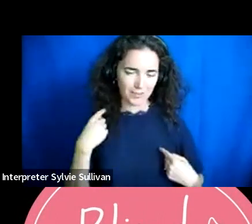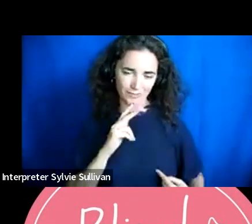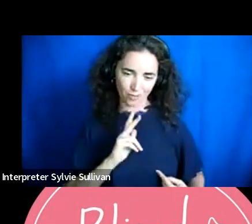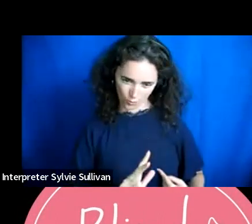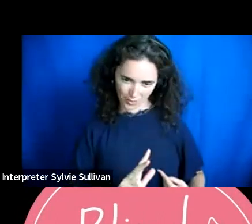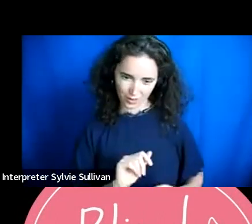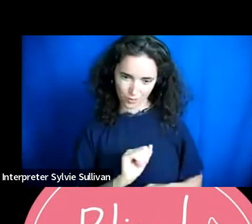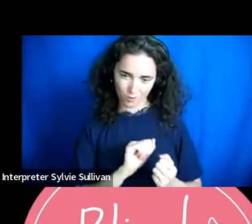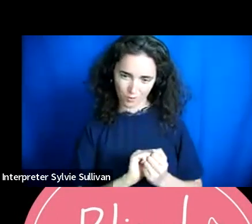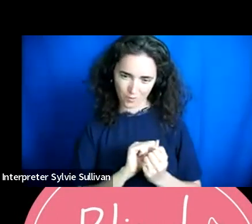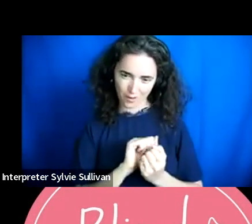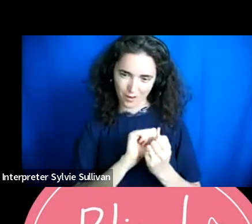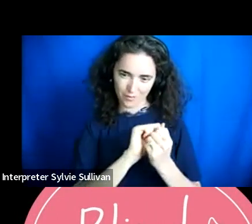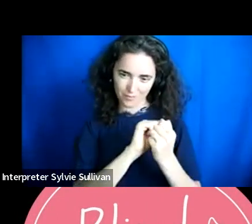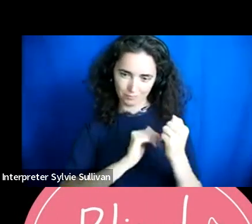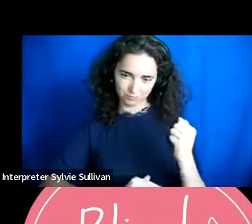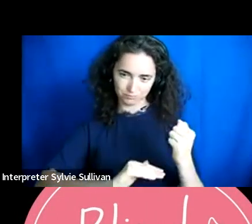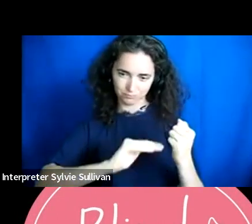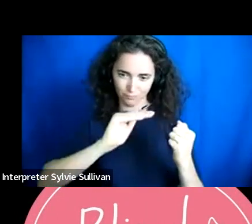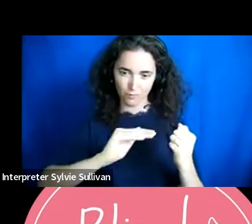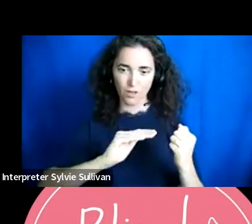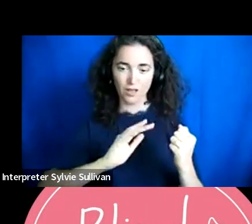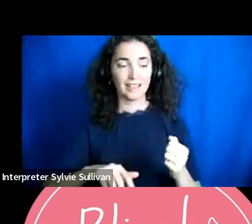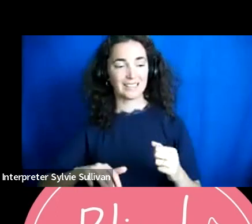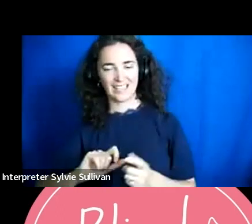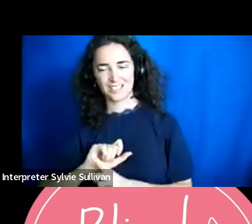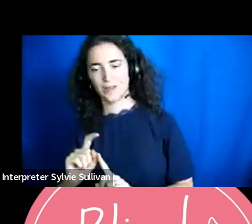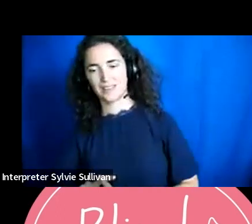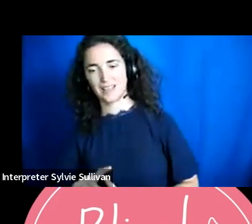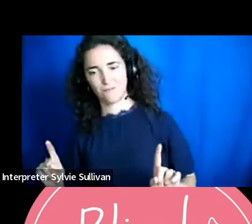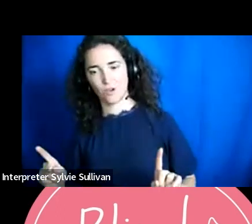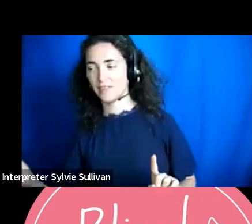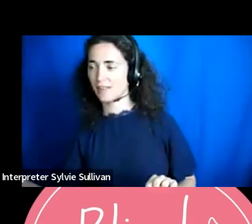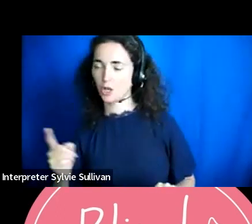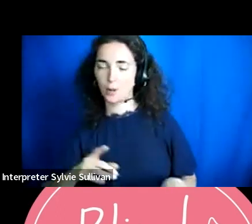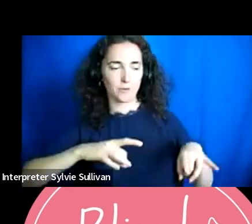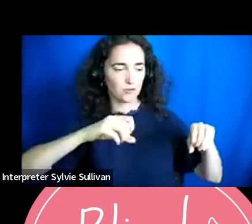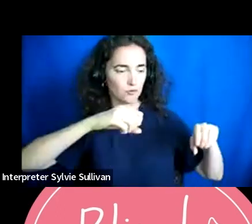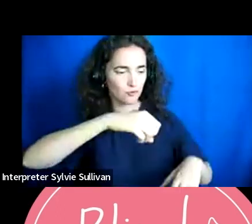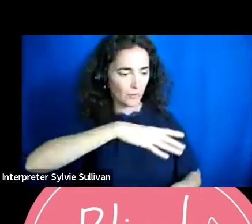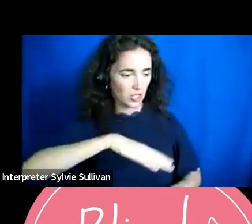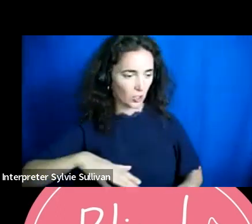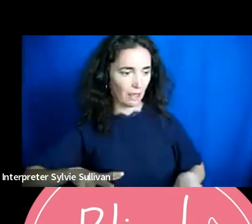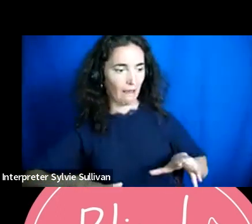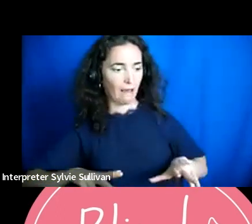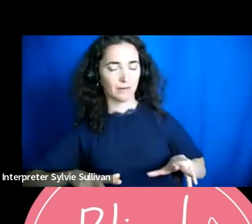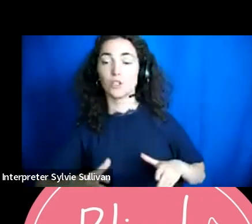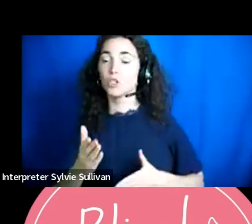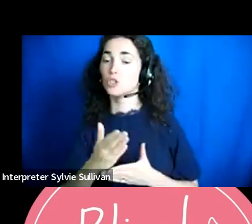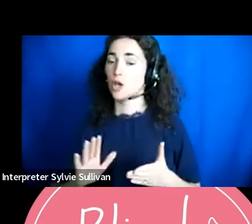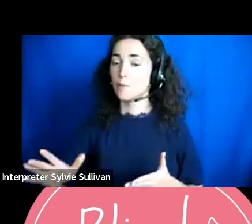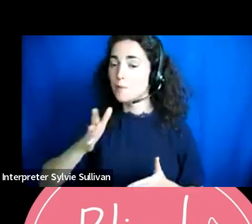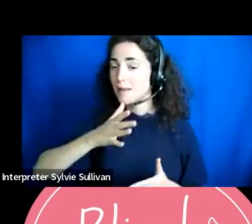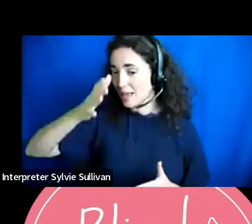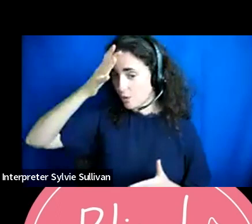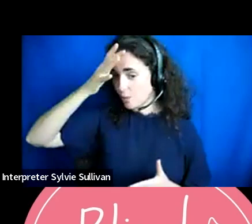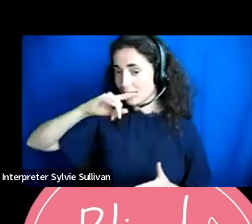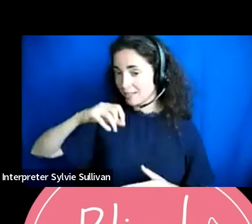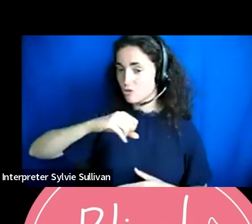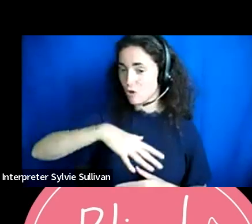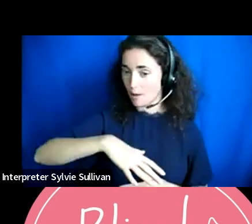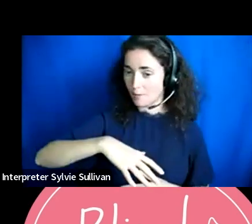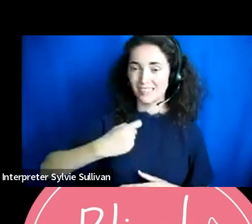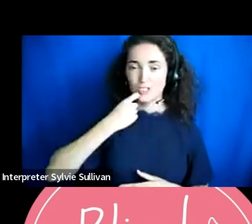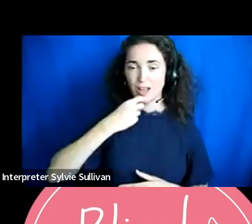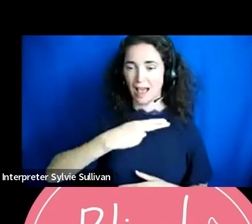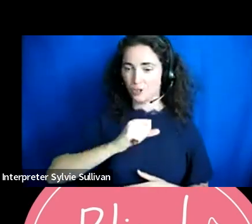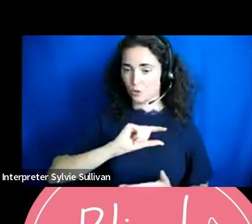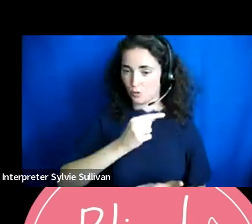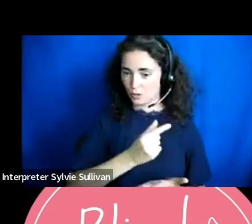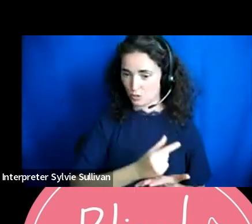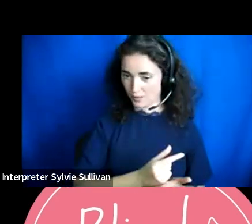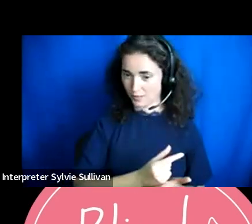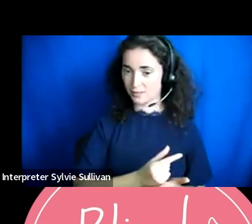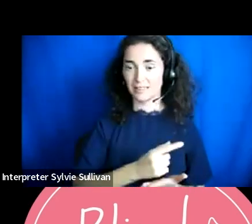So it was a different, you know, a different scenario when you know they They dropped them off this time, but some of the parents that have actually dropped off their kiddos who had just graduated high school some of those kids had never